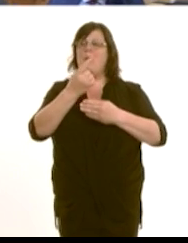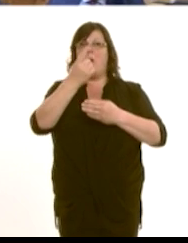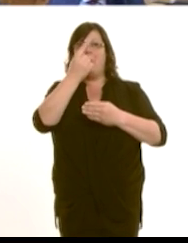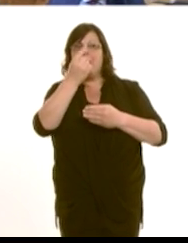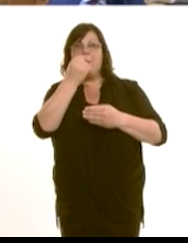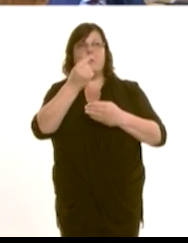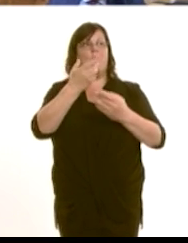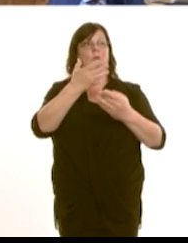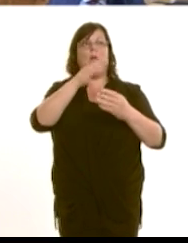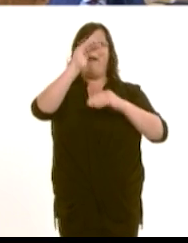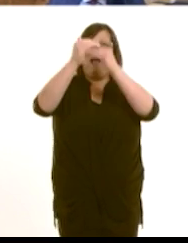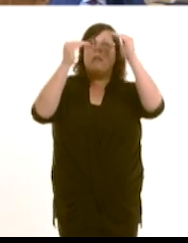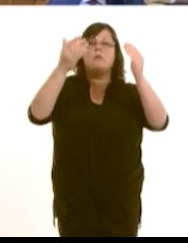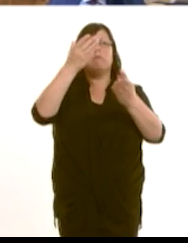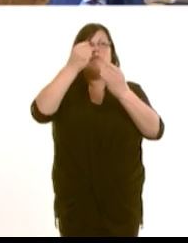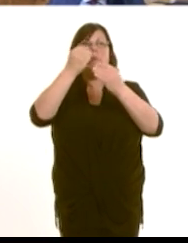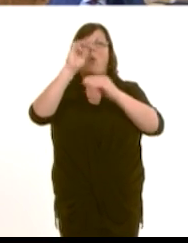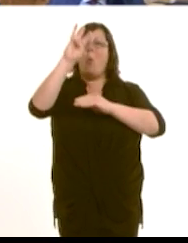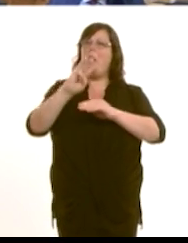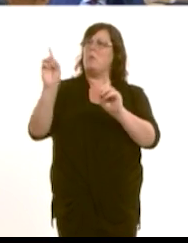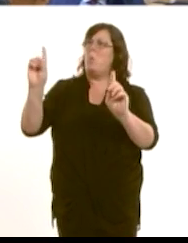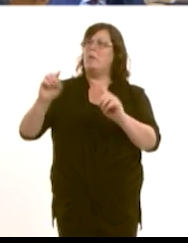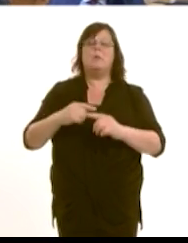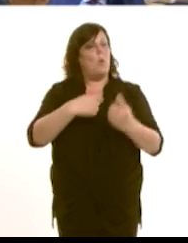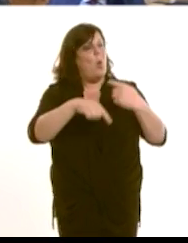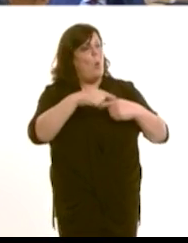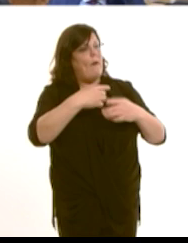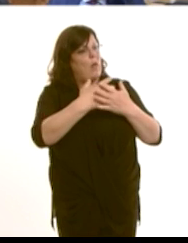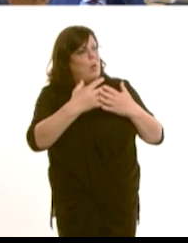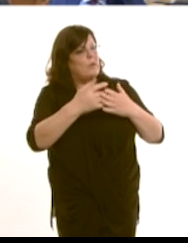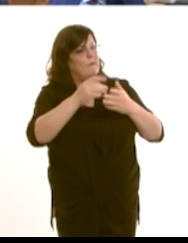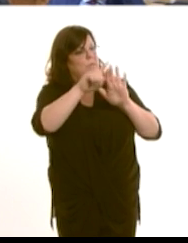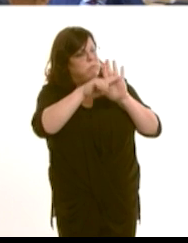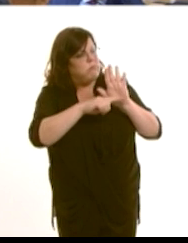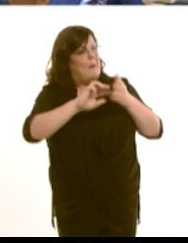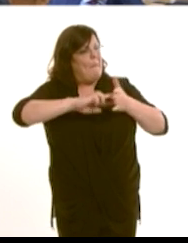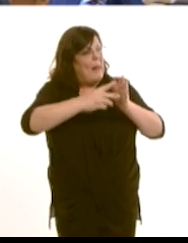OAQ(5)0113(FM) Carwyn Jones: We have a range of programmes aimed at increasing employability, improving skills, and supporting people of all ages